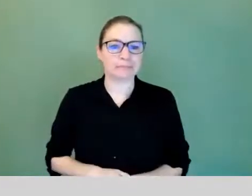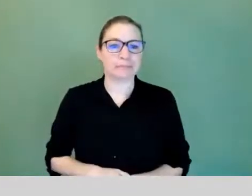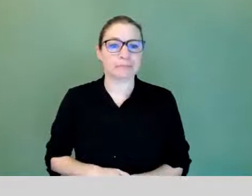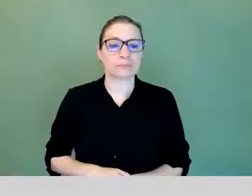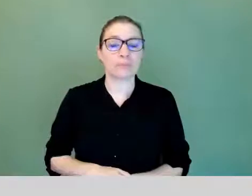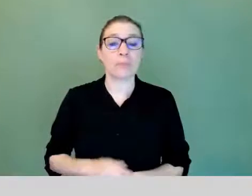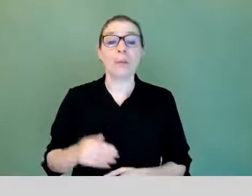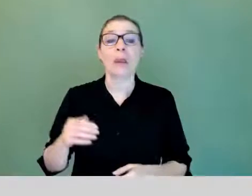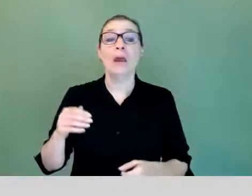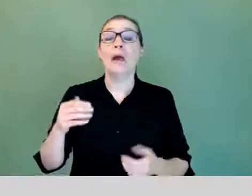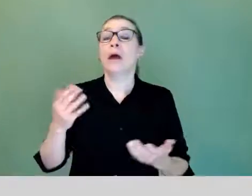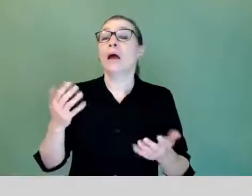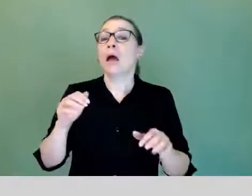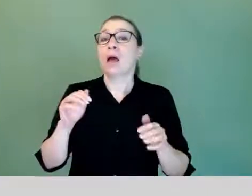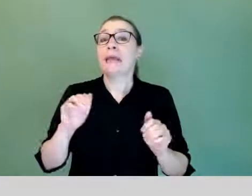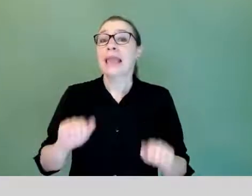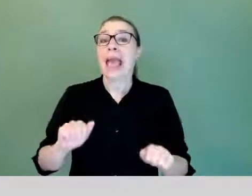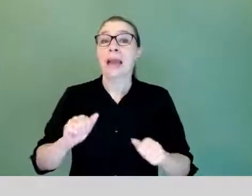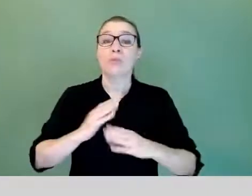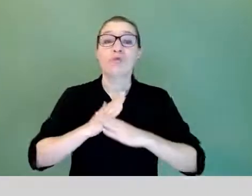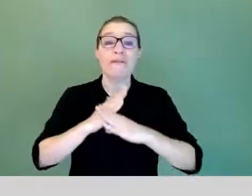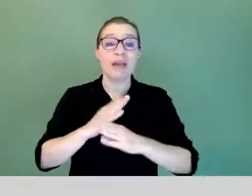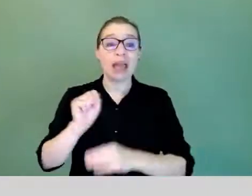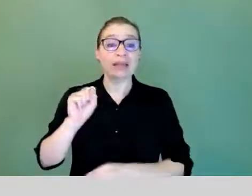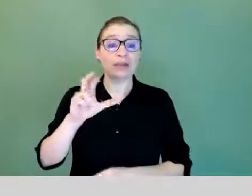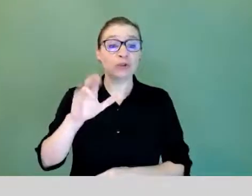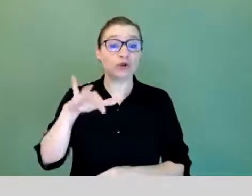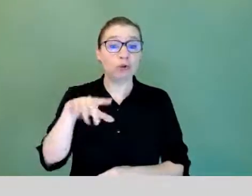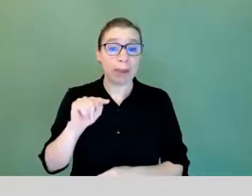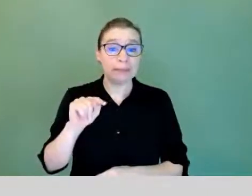So at least you can prevent script kiddies and beginners